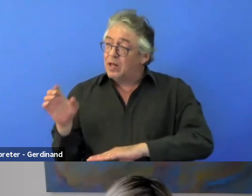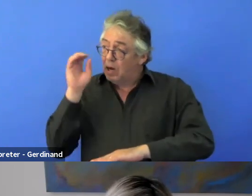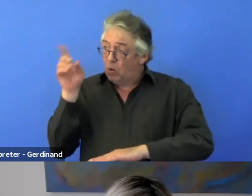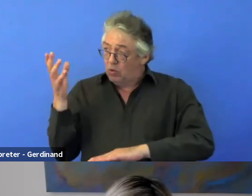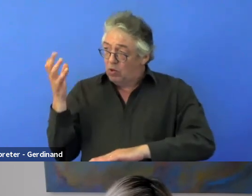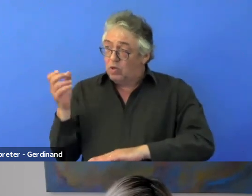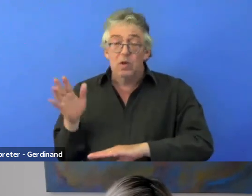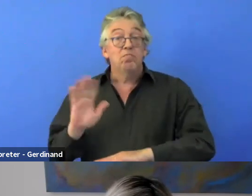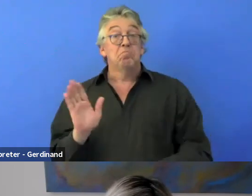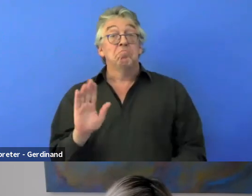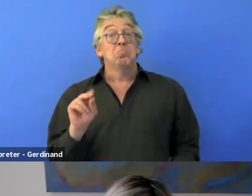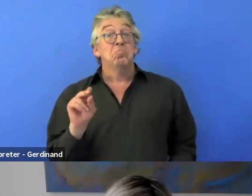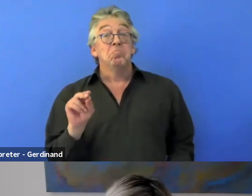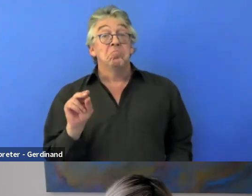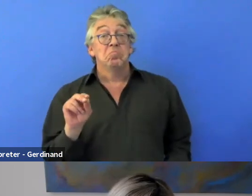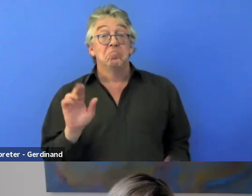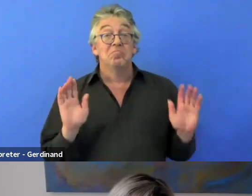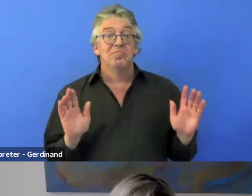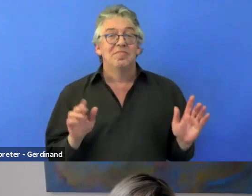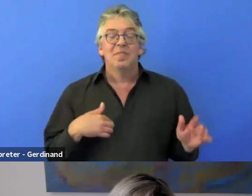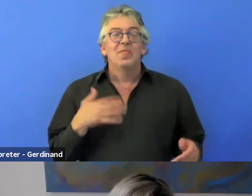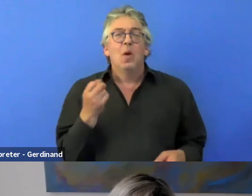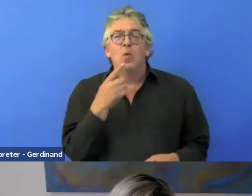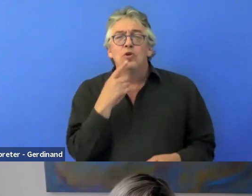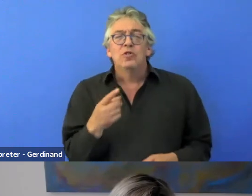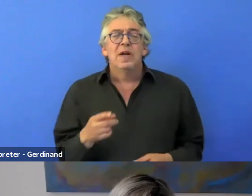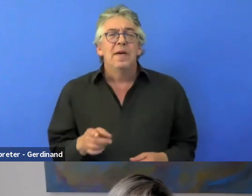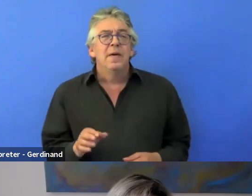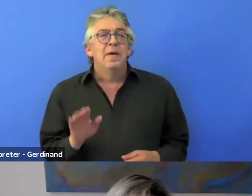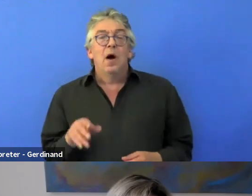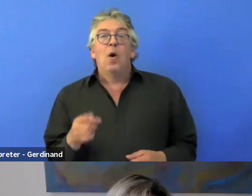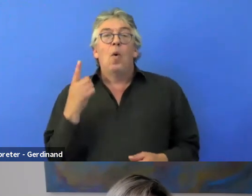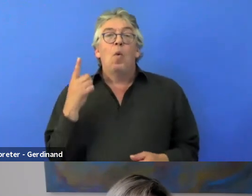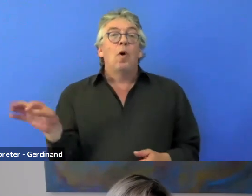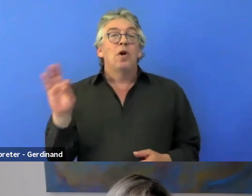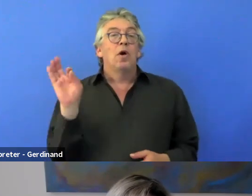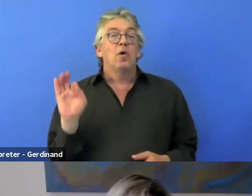I was going to say one of the questions is quick to answer